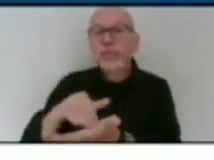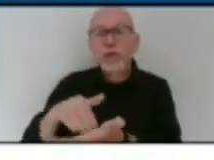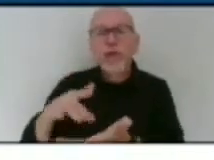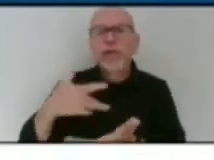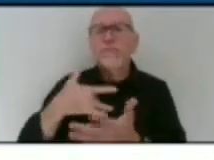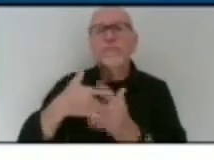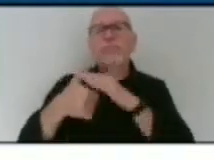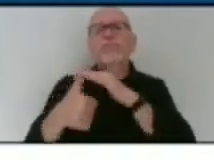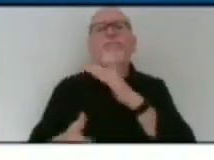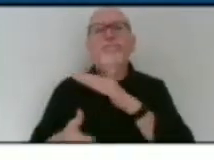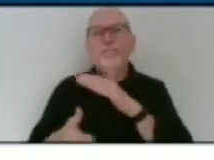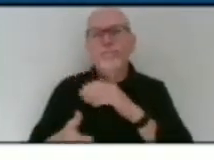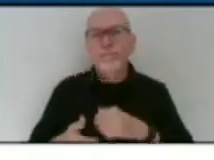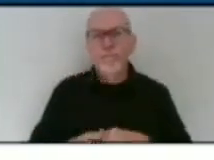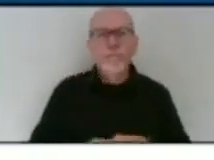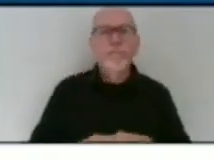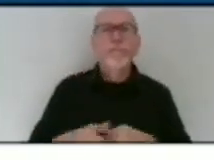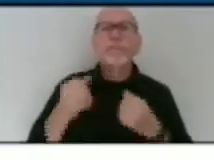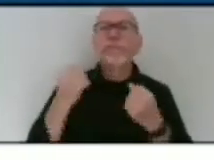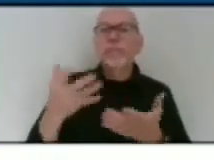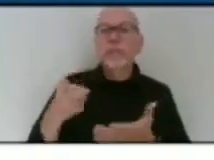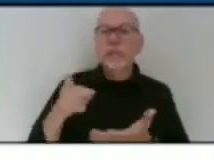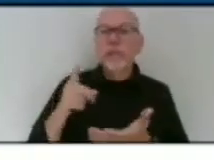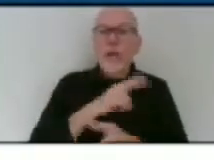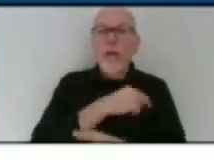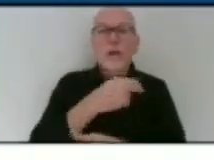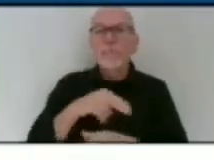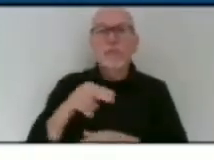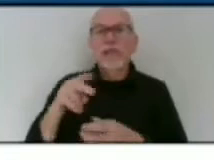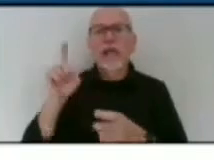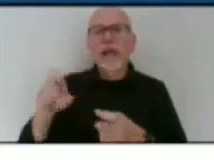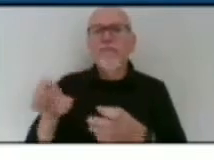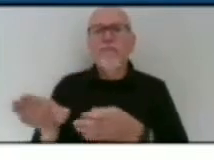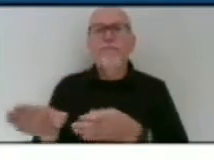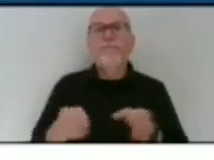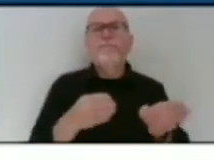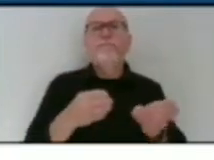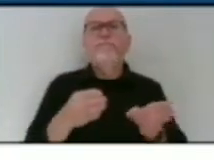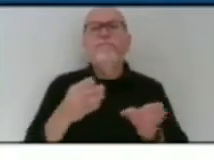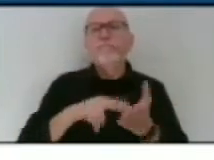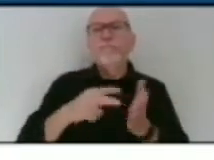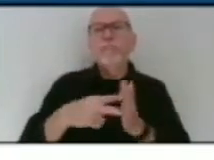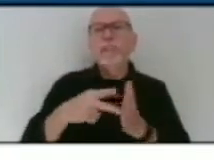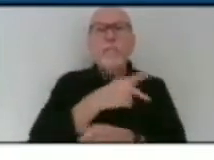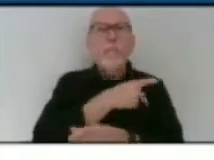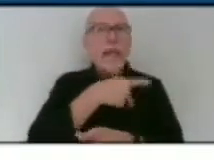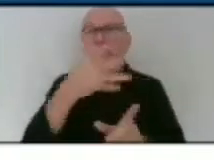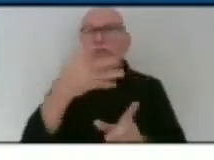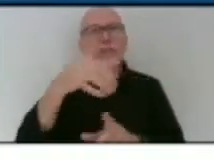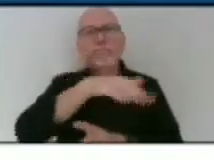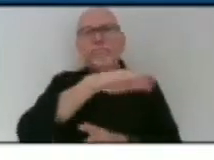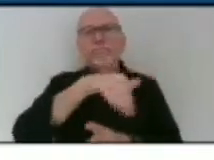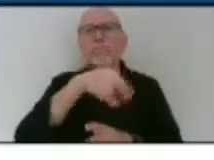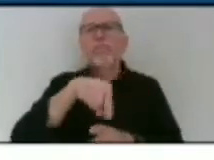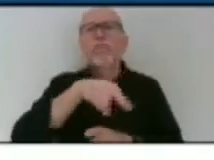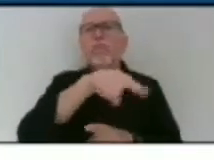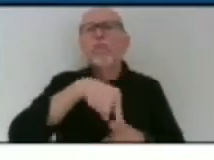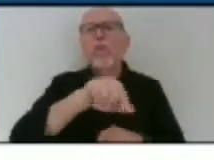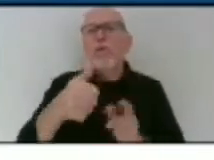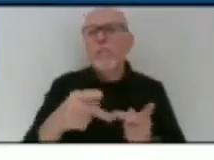of our hospitals have gone on diversion recently, which means they're sending patients elsewhere. Many other hospitals around the state report